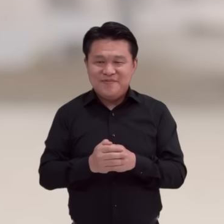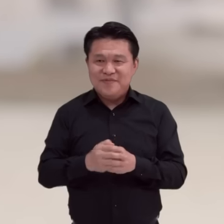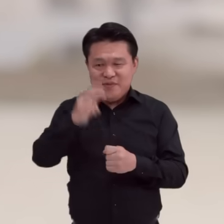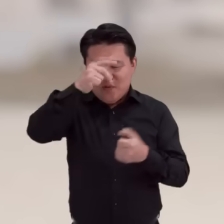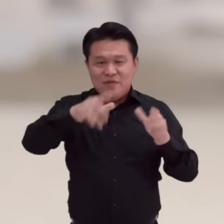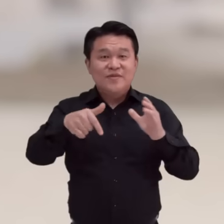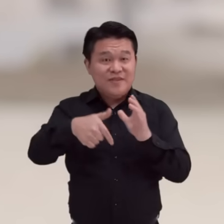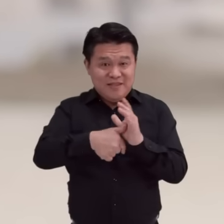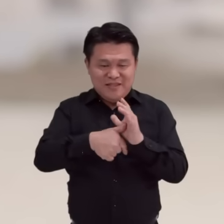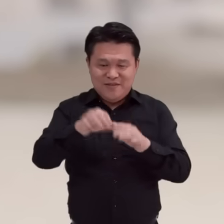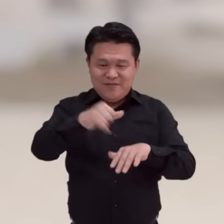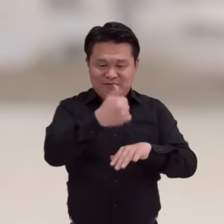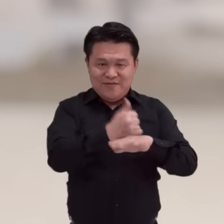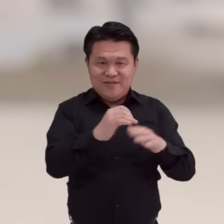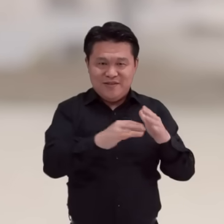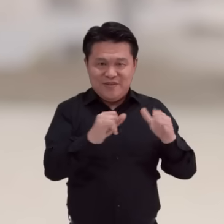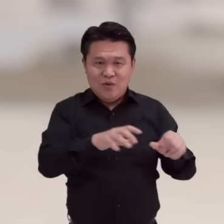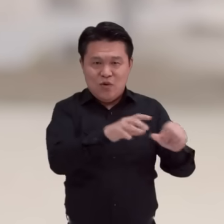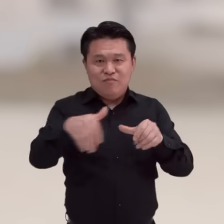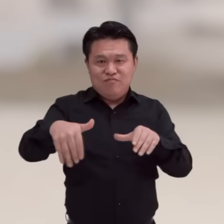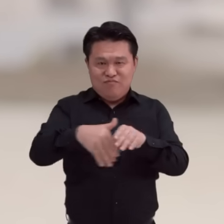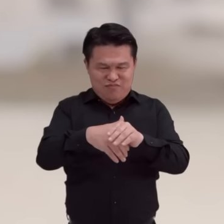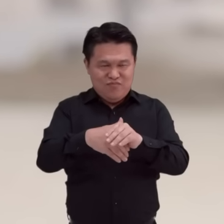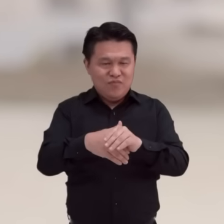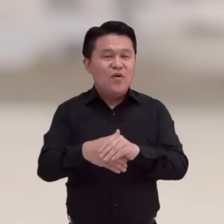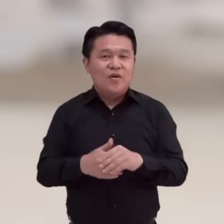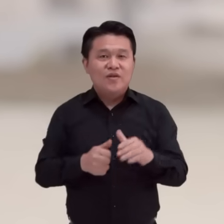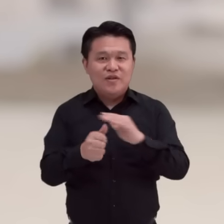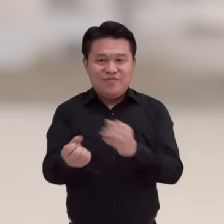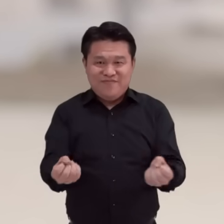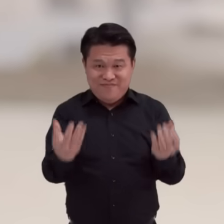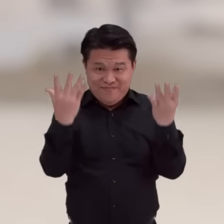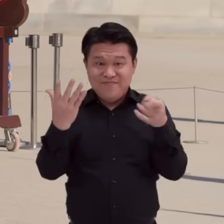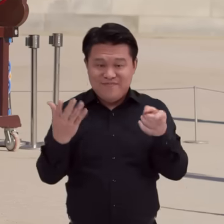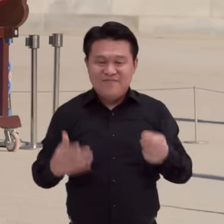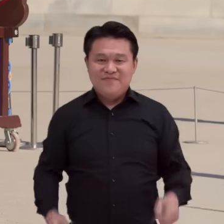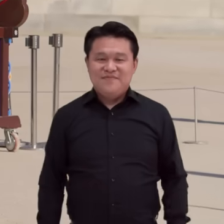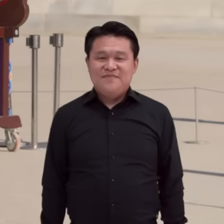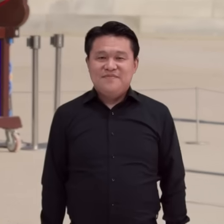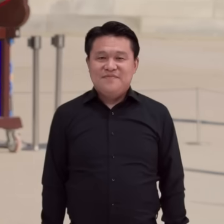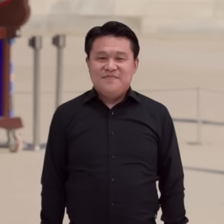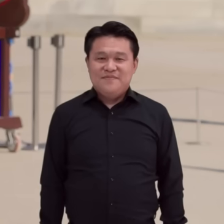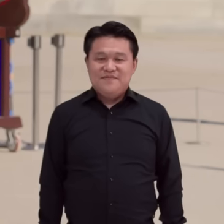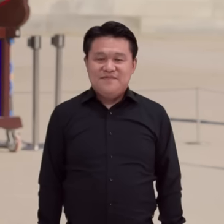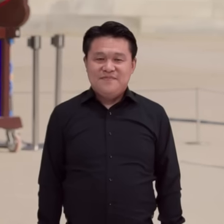and soldiers protecting the gates of the royal palace to visitors. Q. Any tips to get the most out of the changing ceremony of the royal guard?